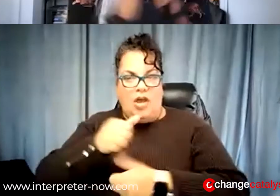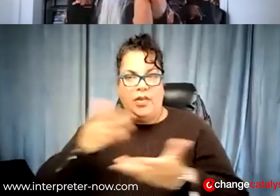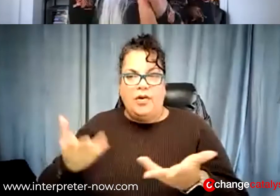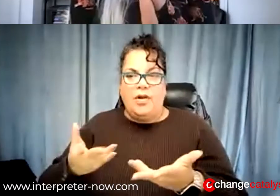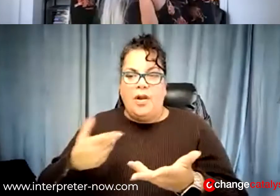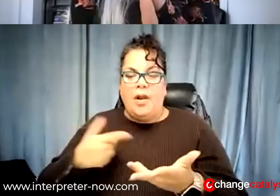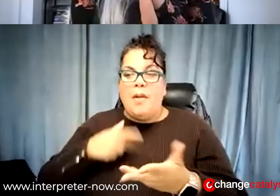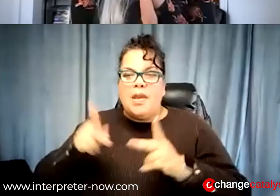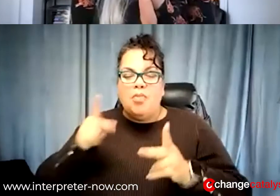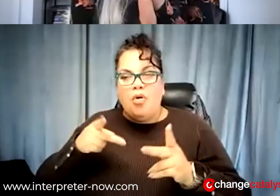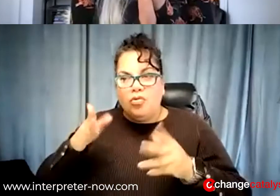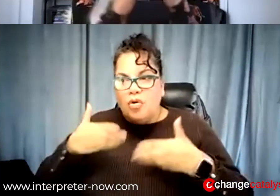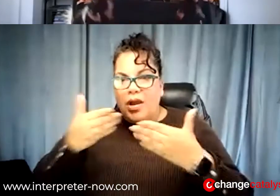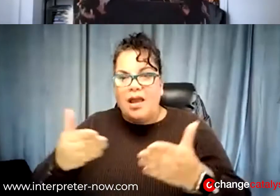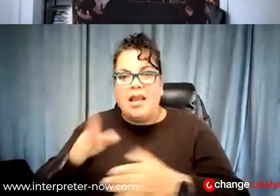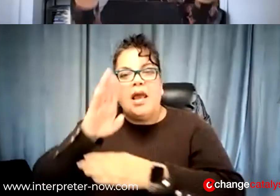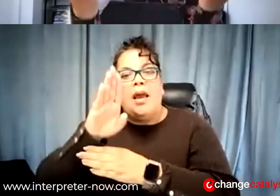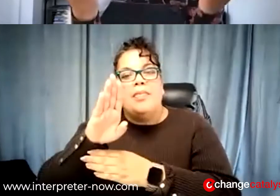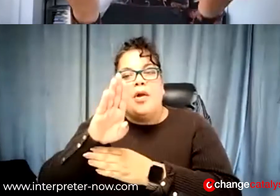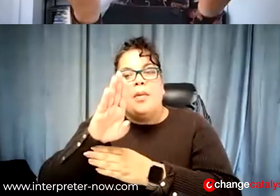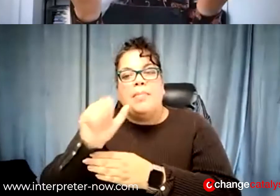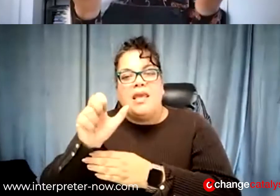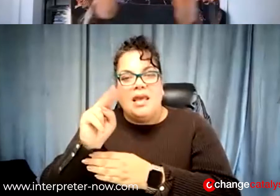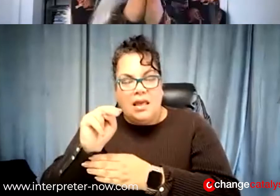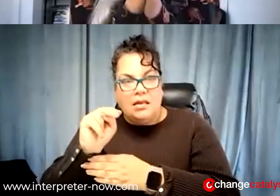It's like a personal bat signal. They want to be seen.